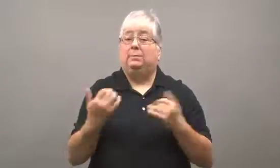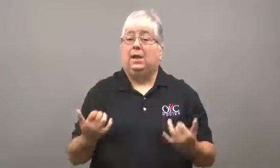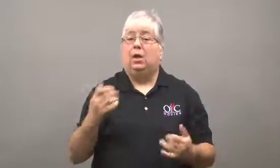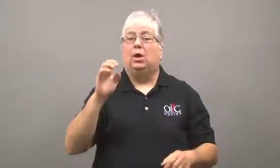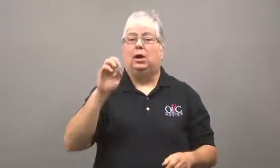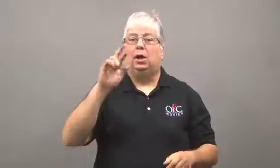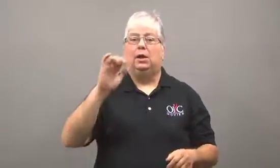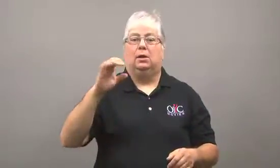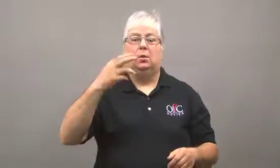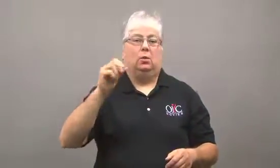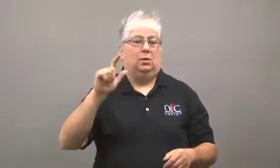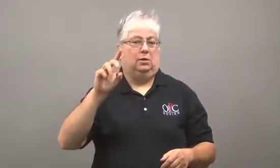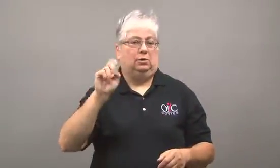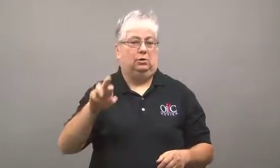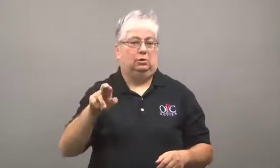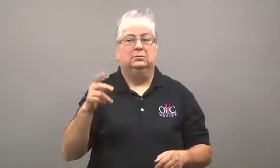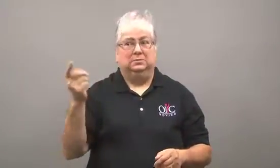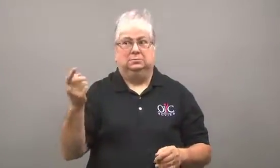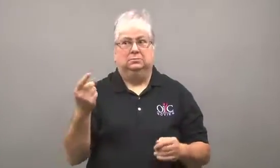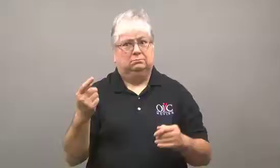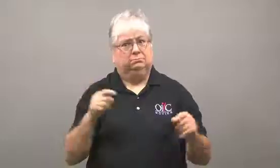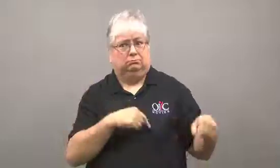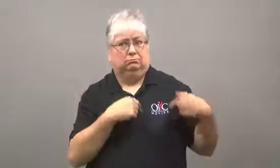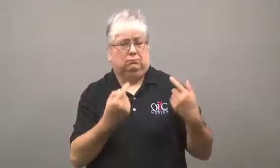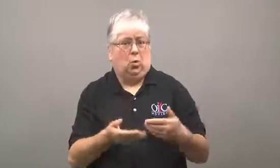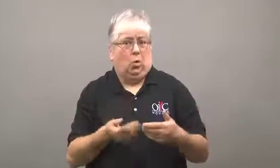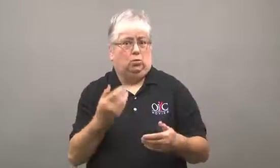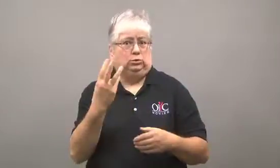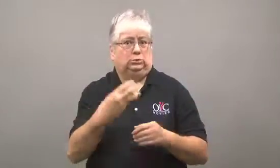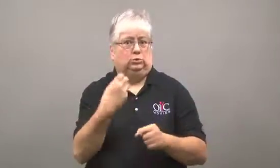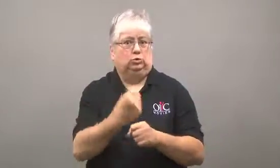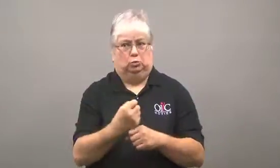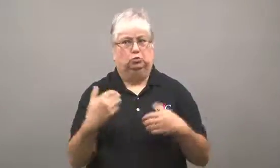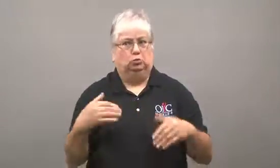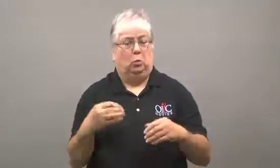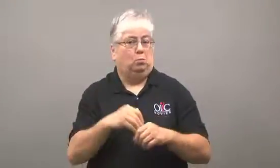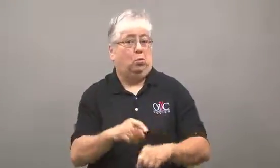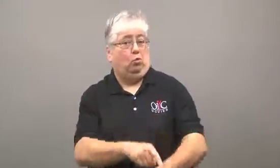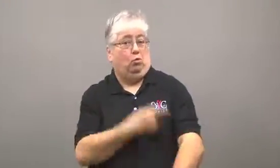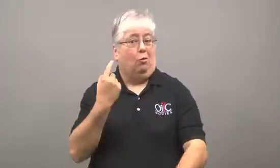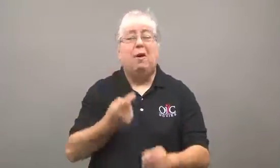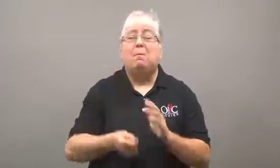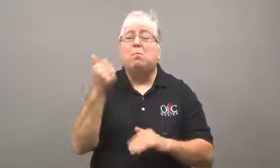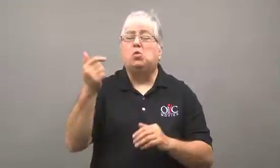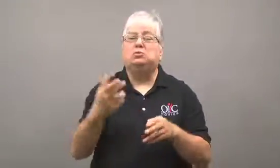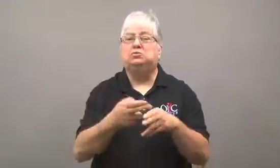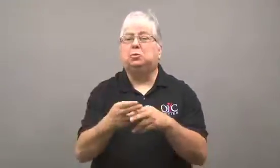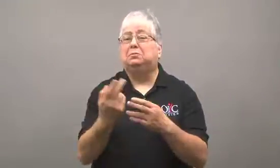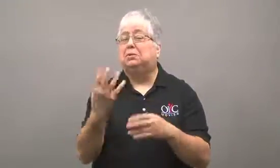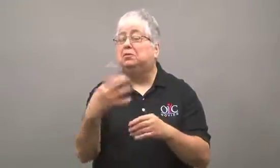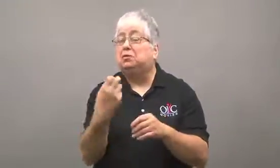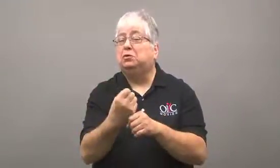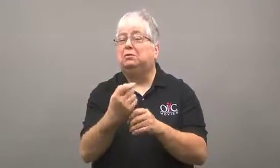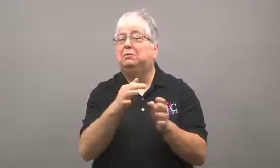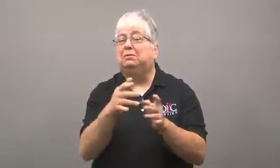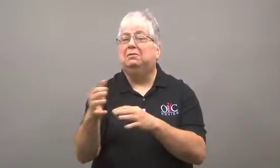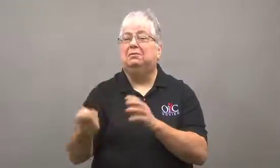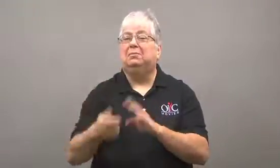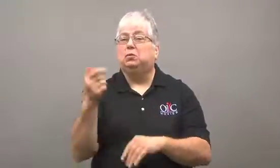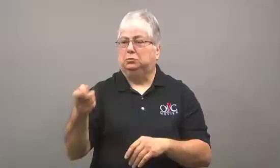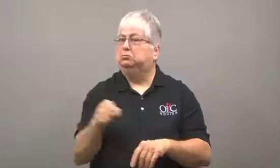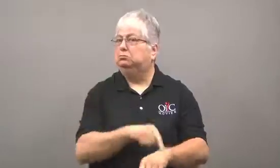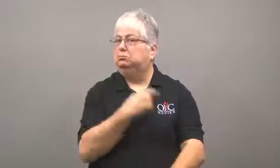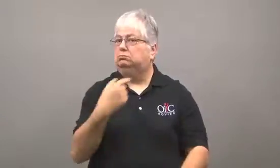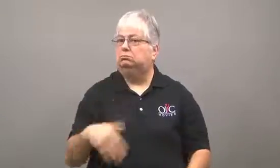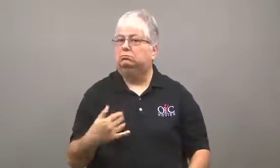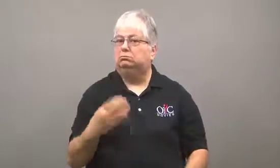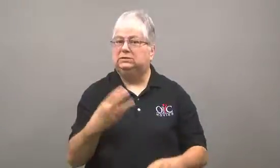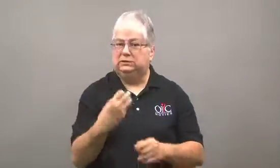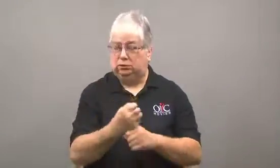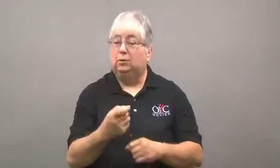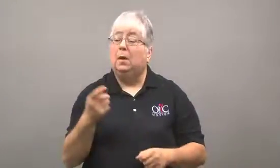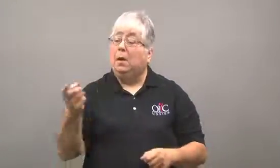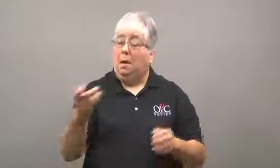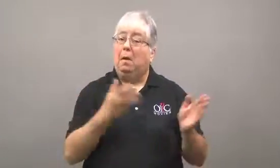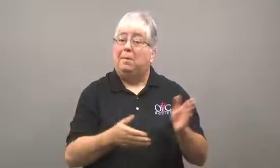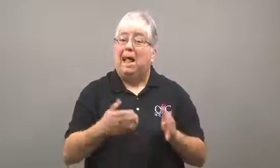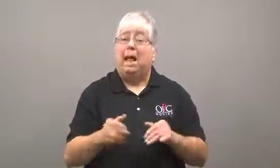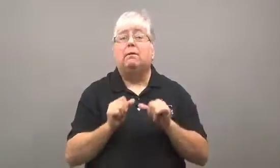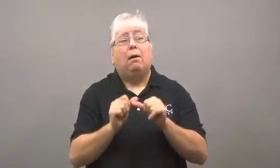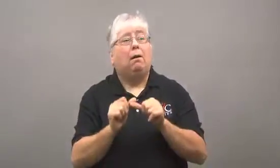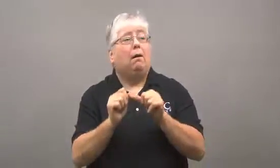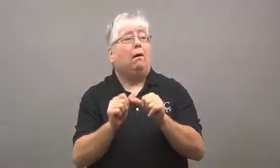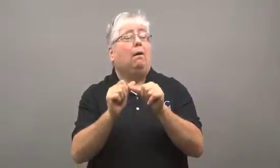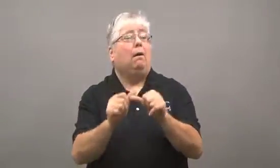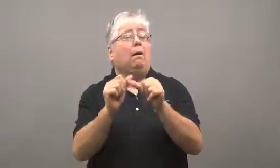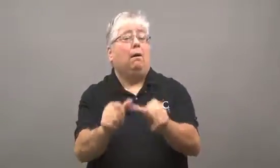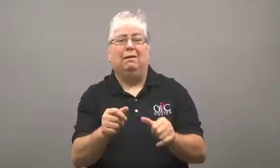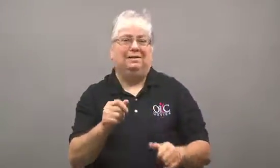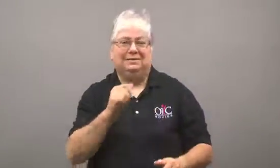Currently, it's Eric Holder. He's been at it for almost 6 years.